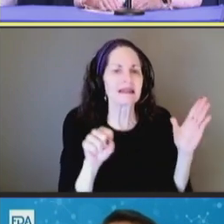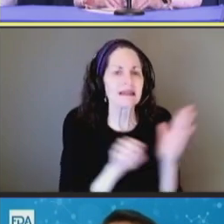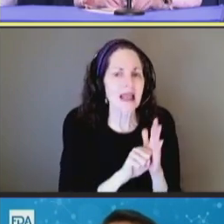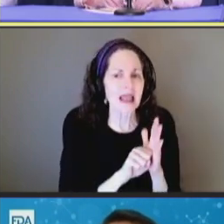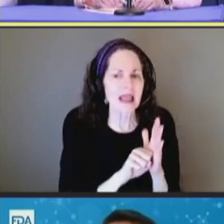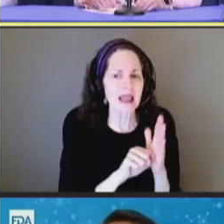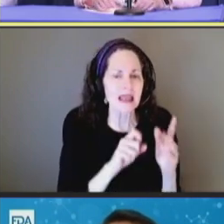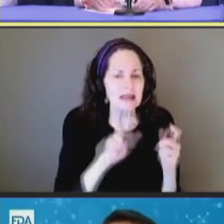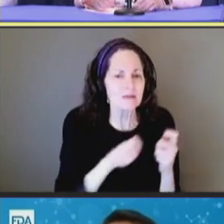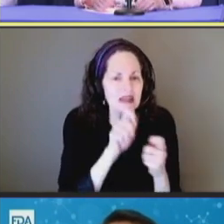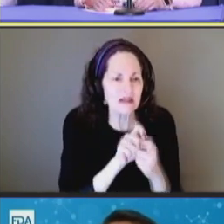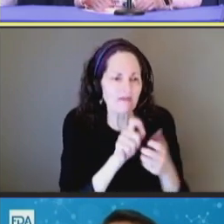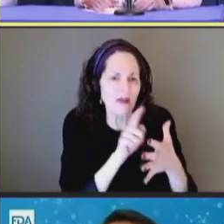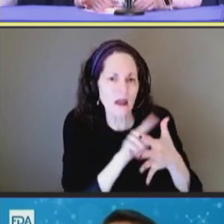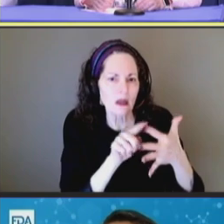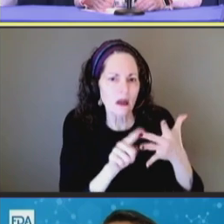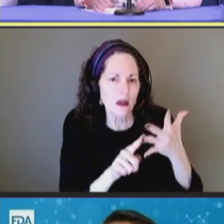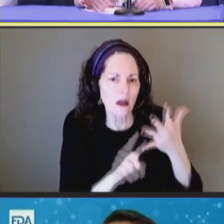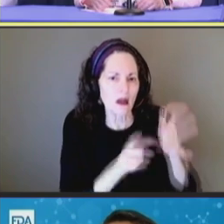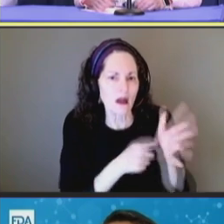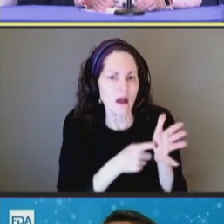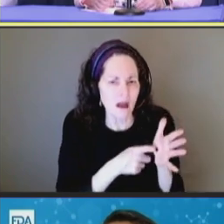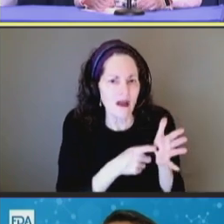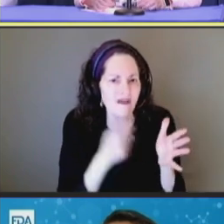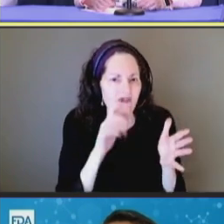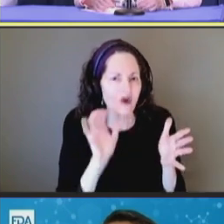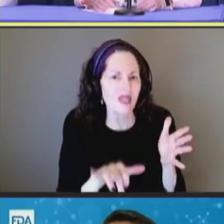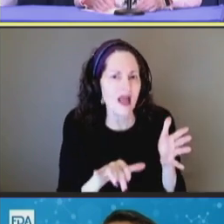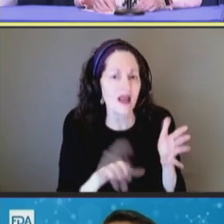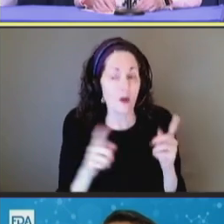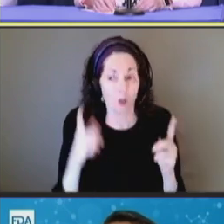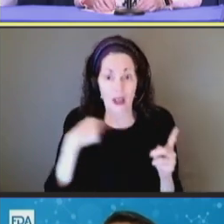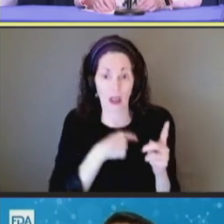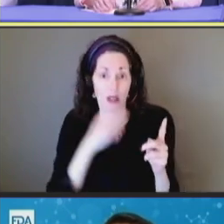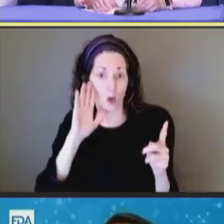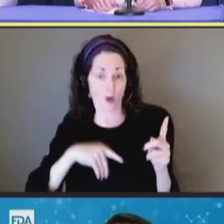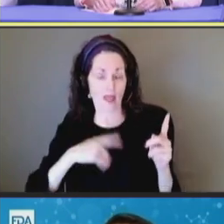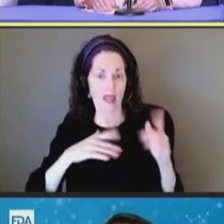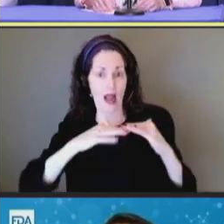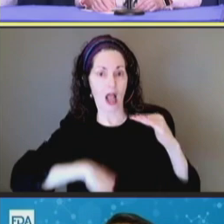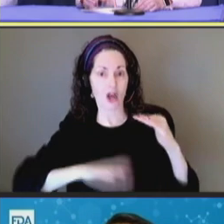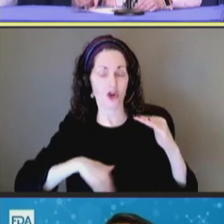we know that less than 50 percent of states have state funding that likely can be put